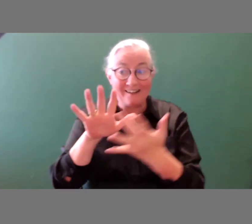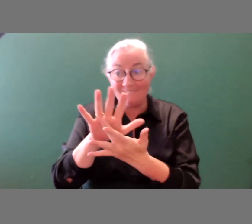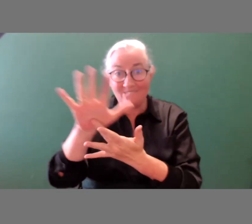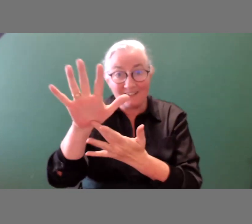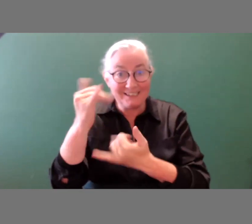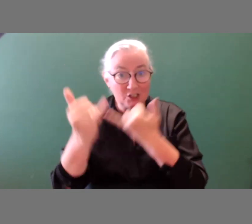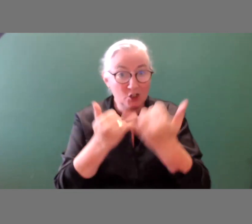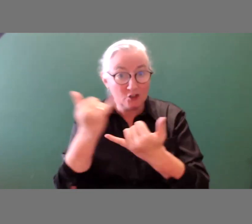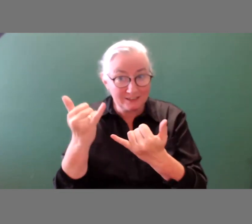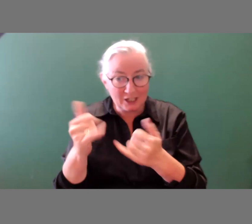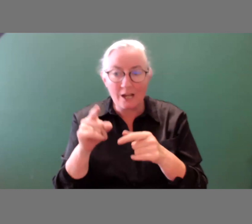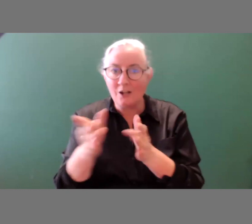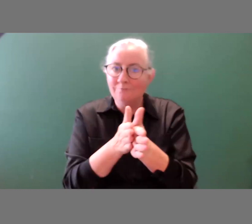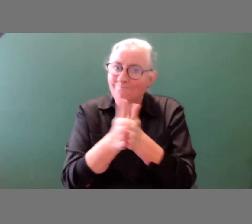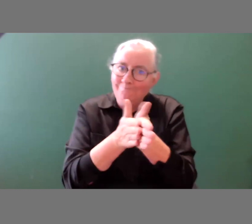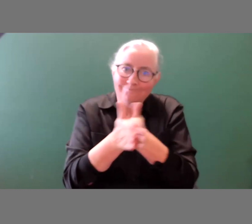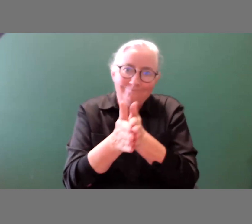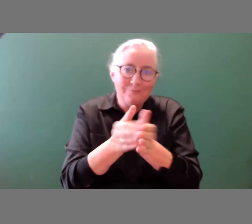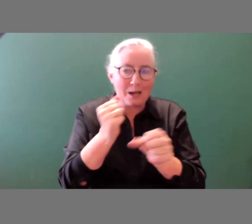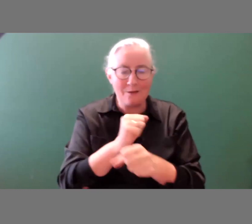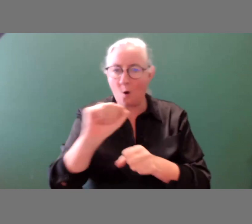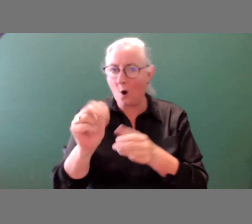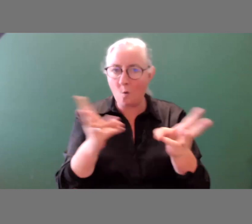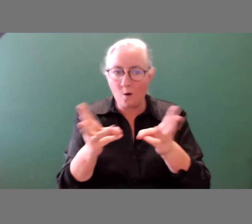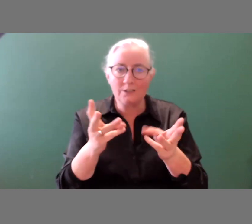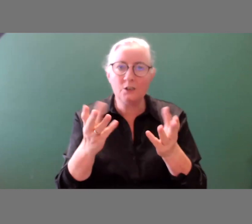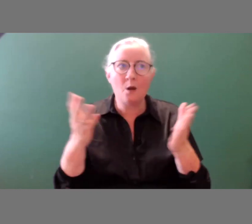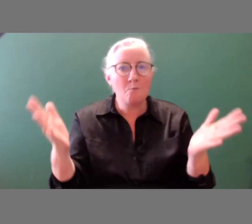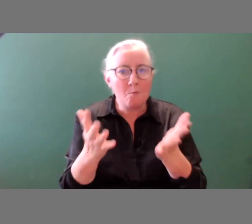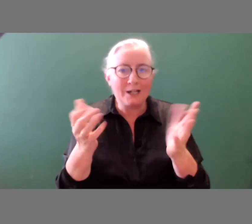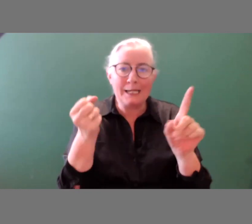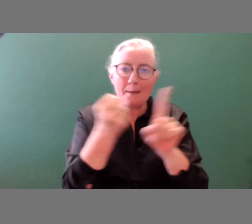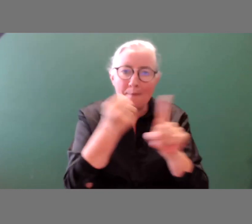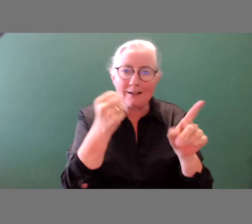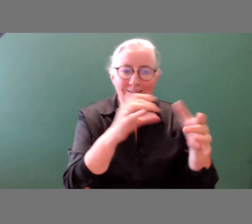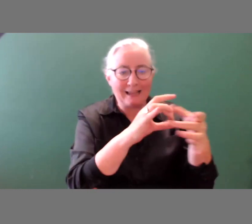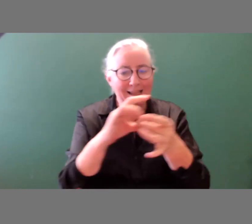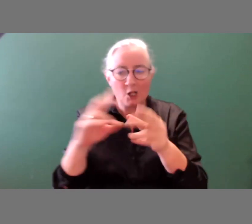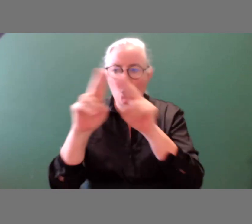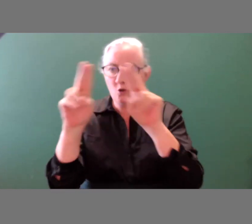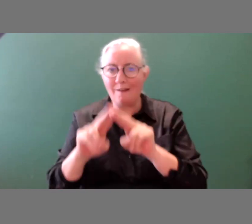and is passionate about her work to promote the impact that Universal Design can have on